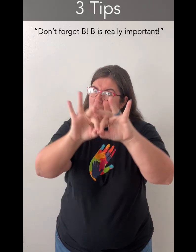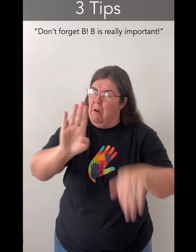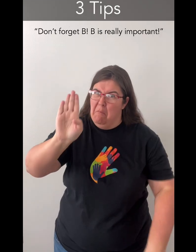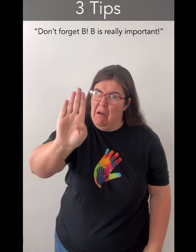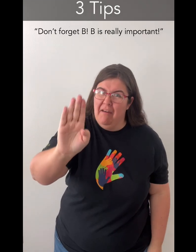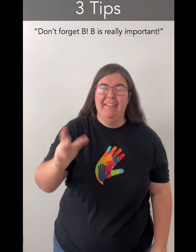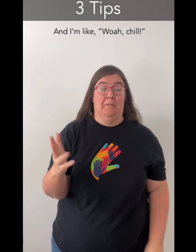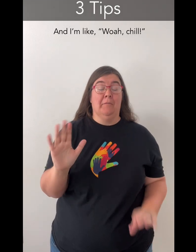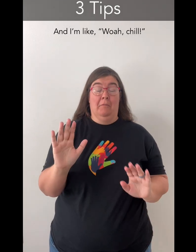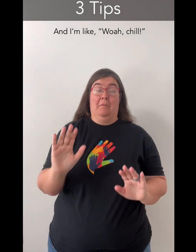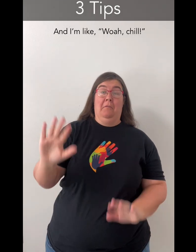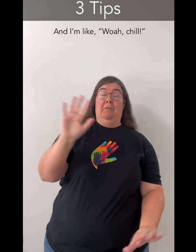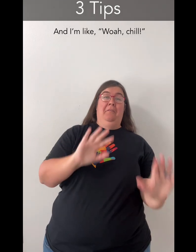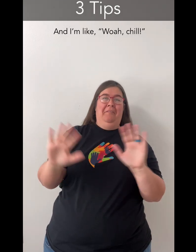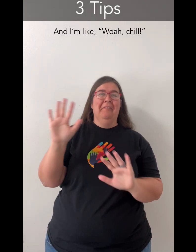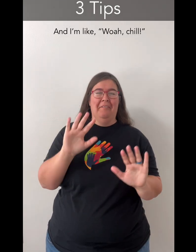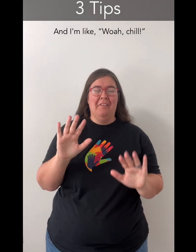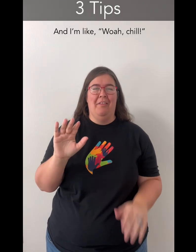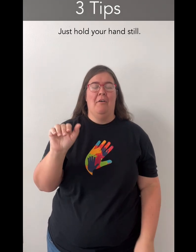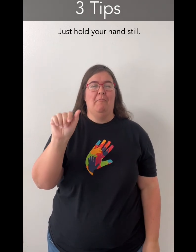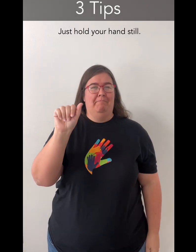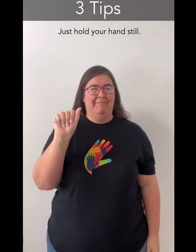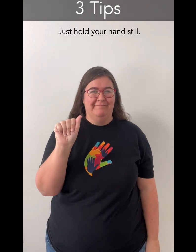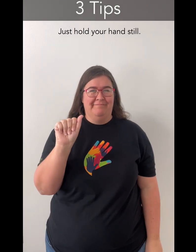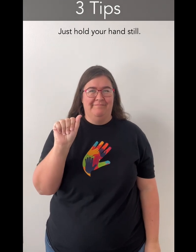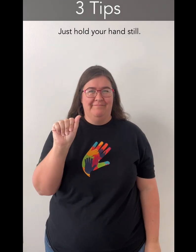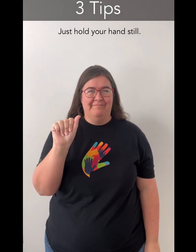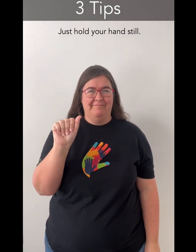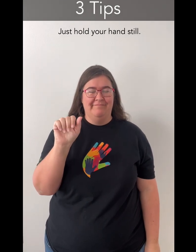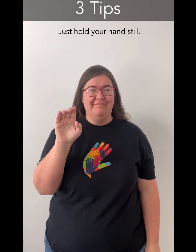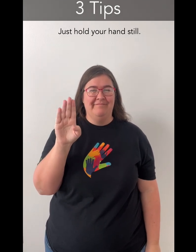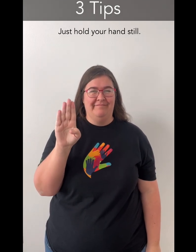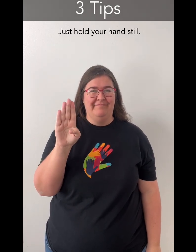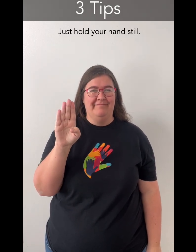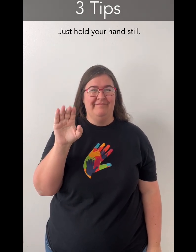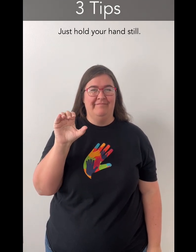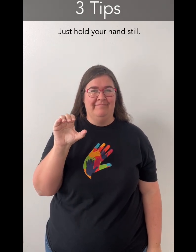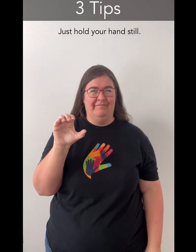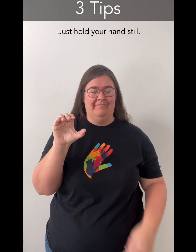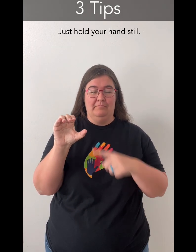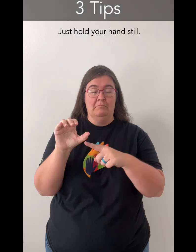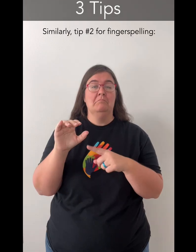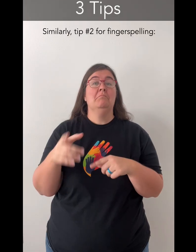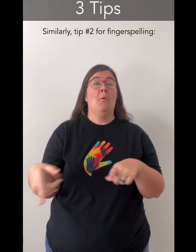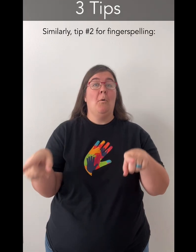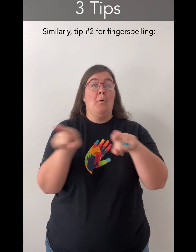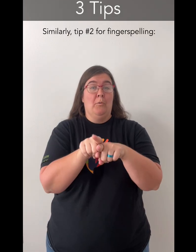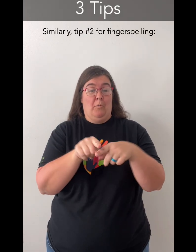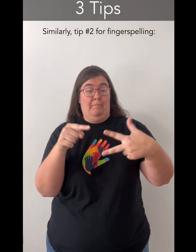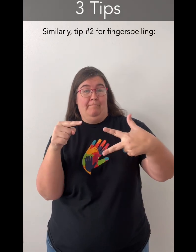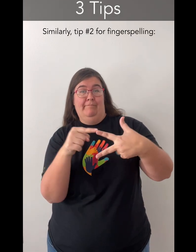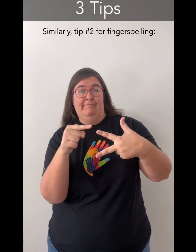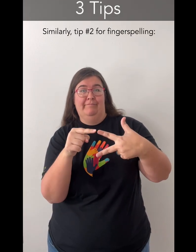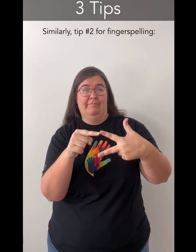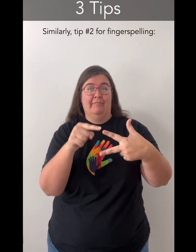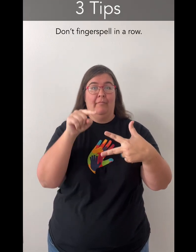"Don't forget B! B is really important!" And I'm like, "Woah, chill!" Just hold your hand still. Similarly, tip #2 for fingerspelling: